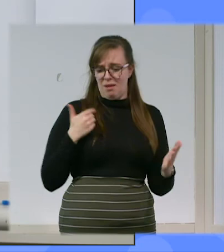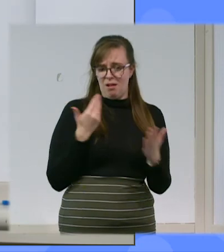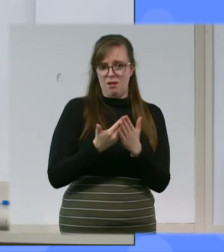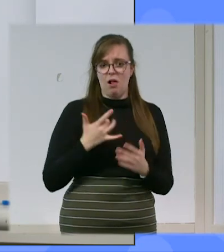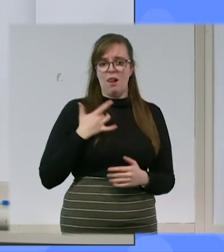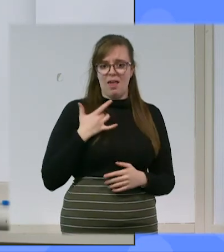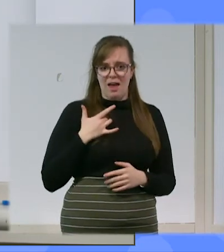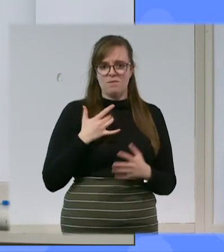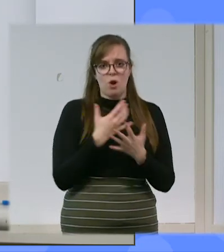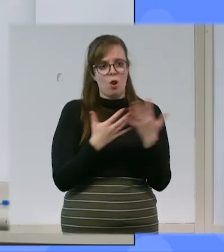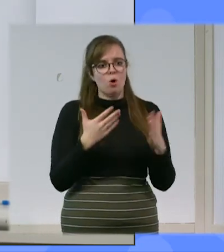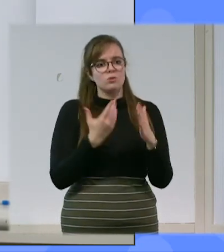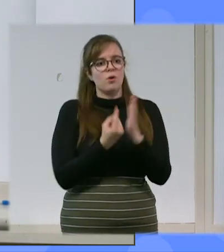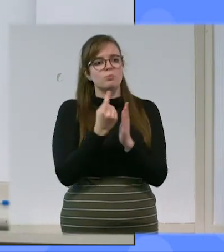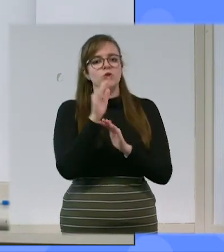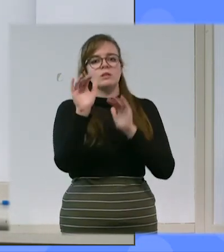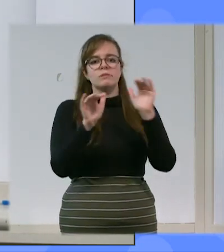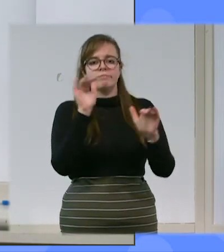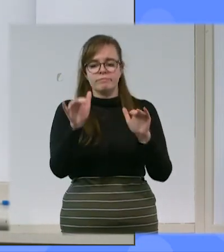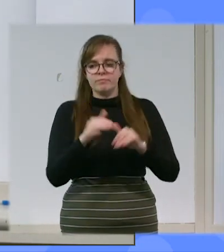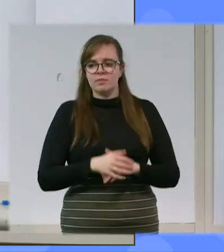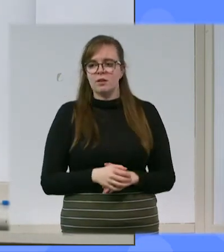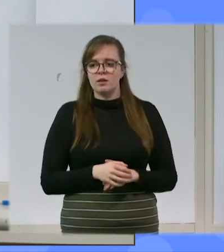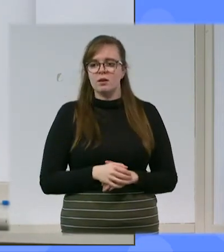huge opportunity for Scotland that that requires you getting on a plane to